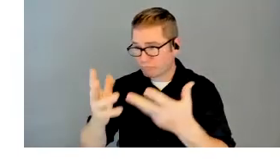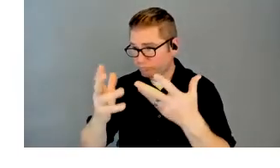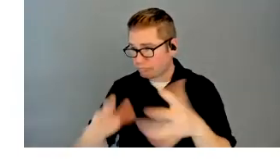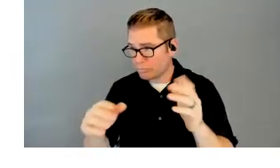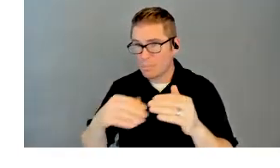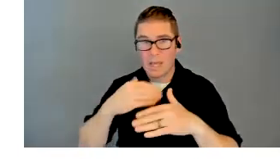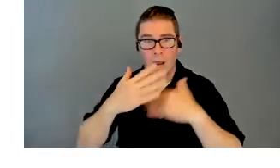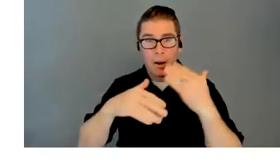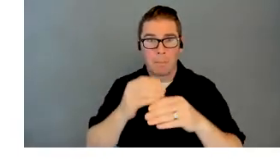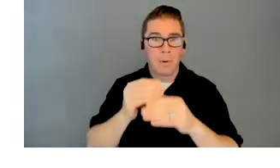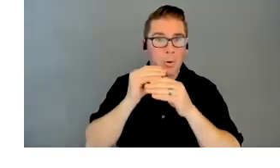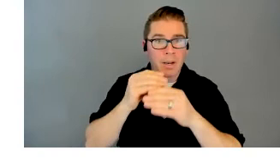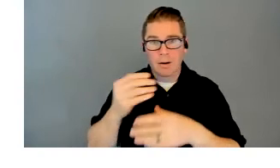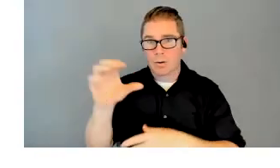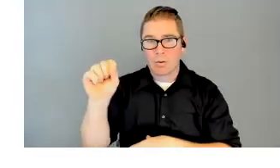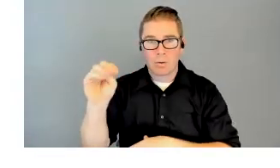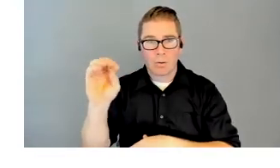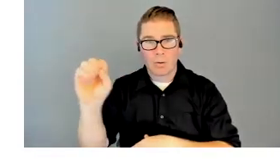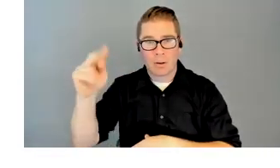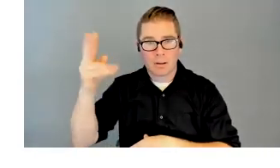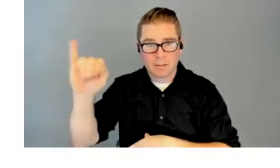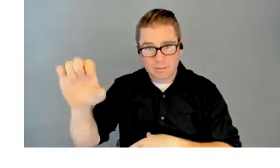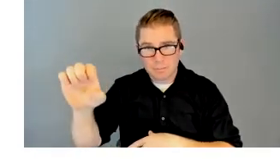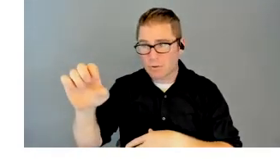about how this all started and where we are now.